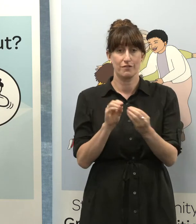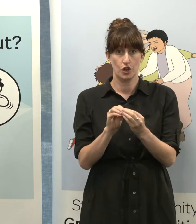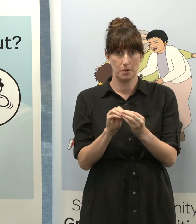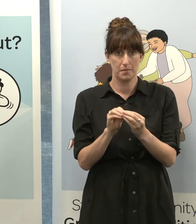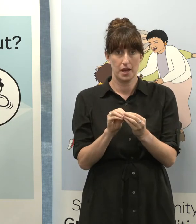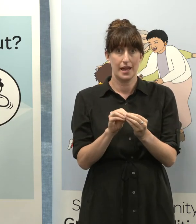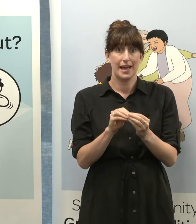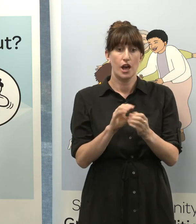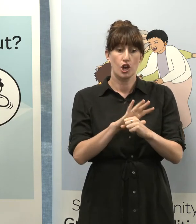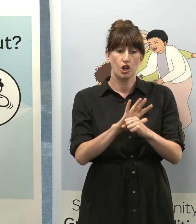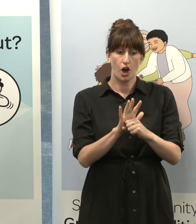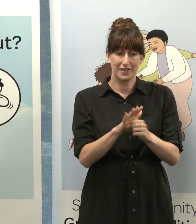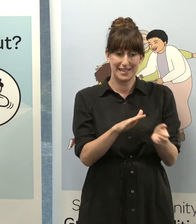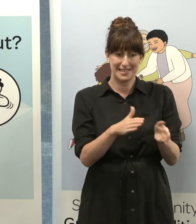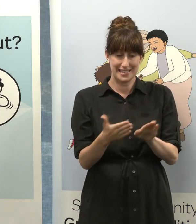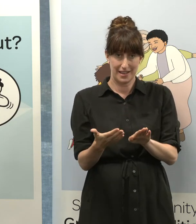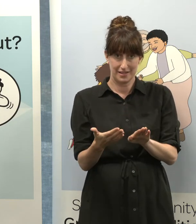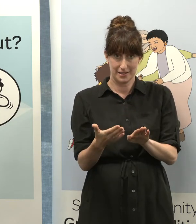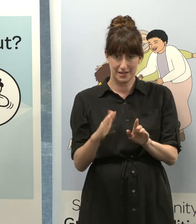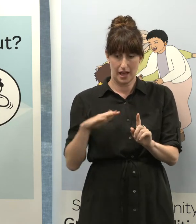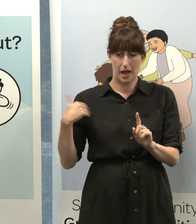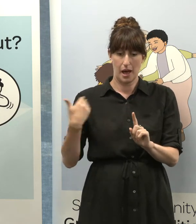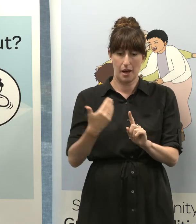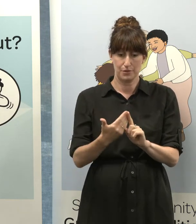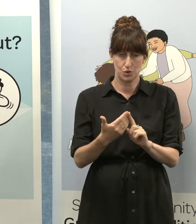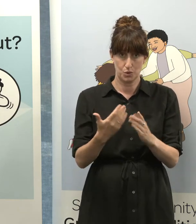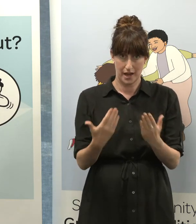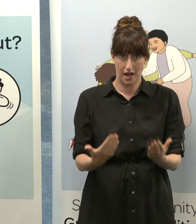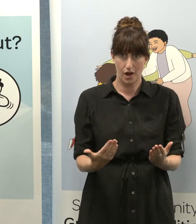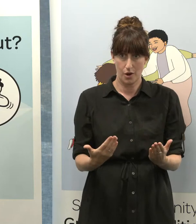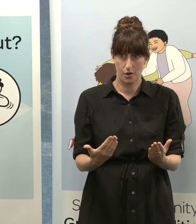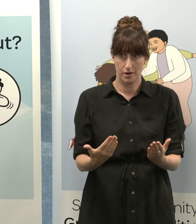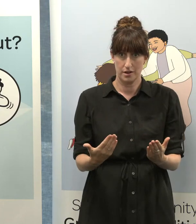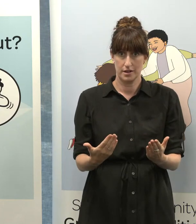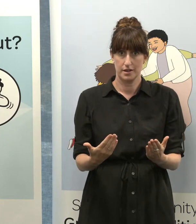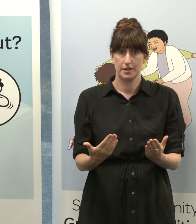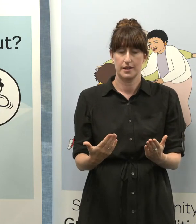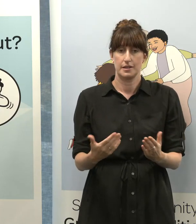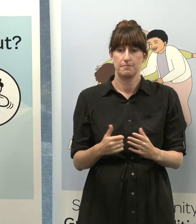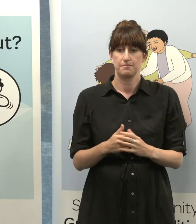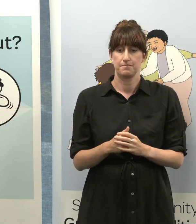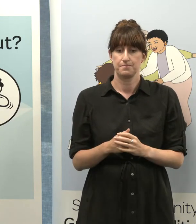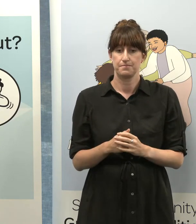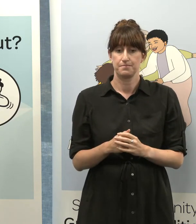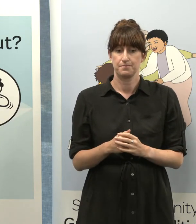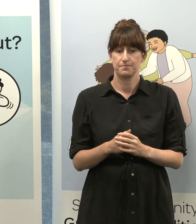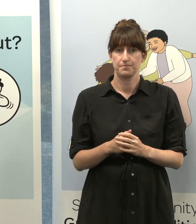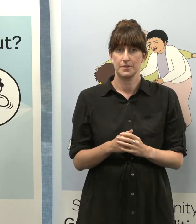through the public health unit and through our old system.